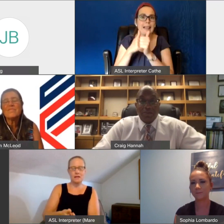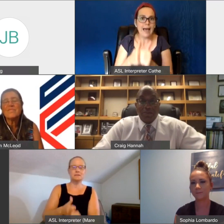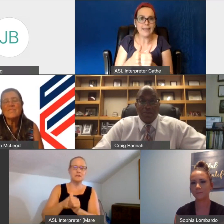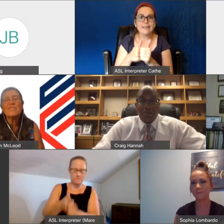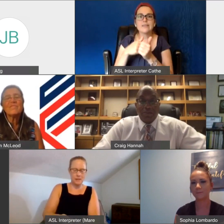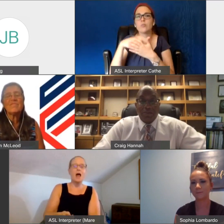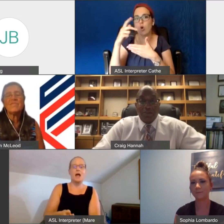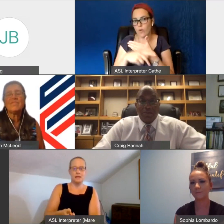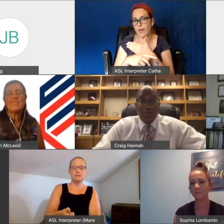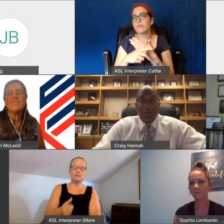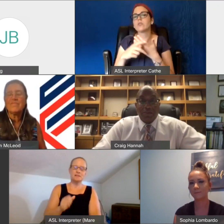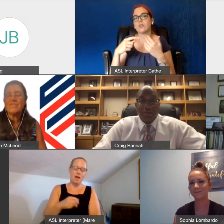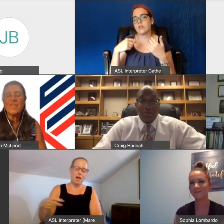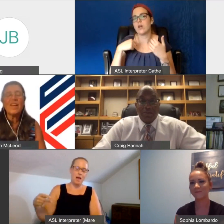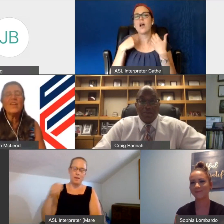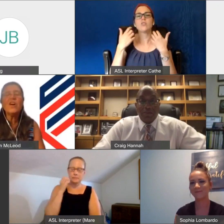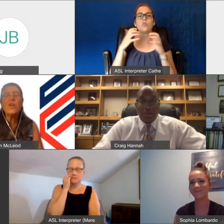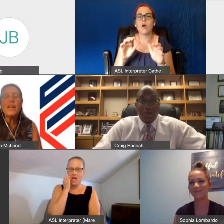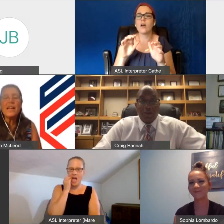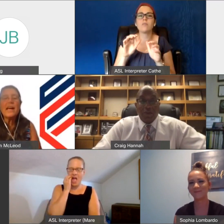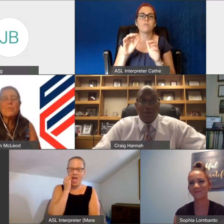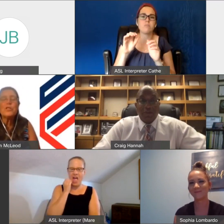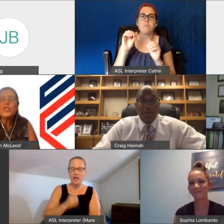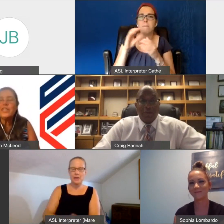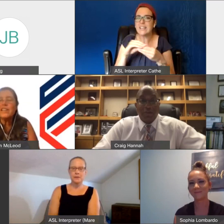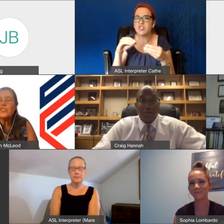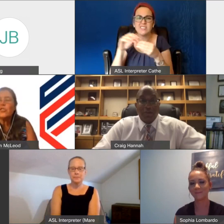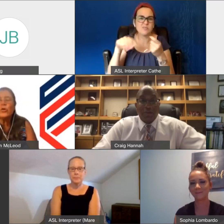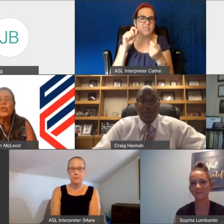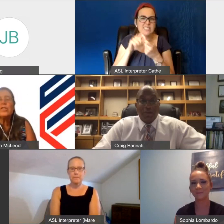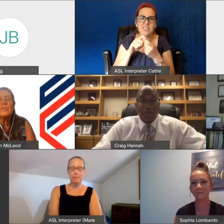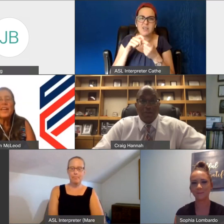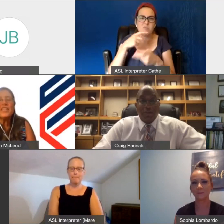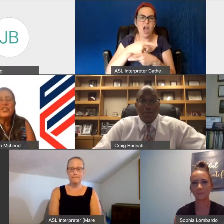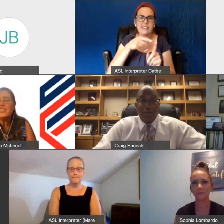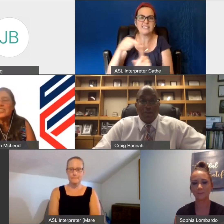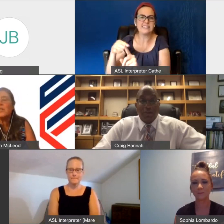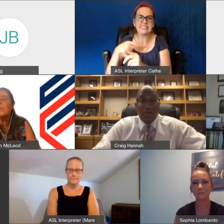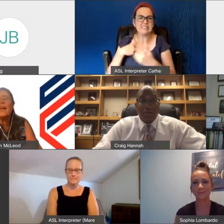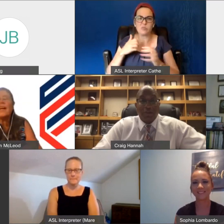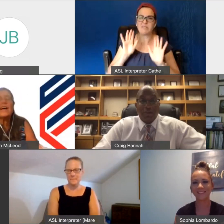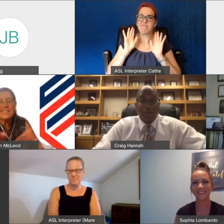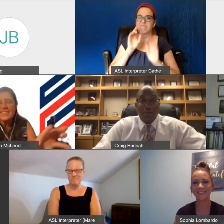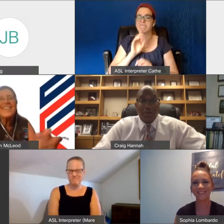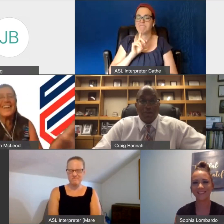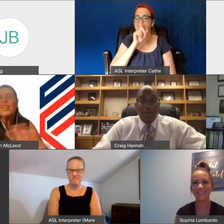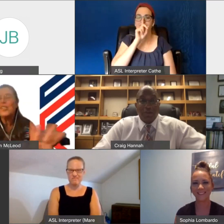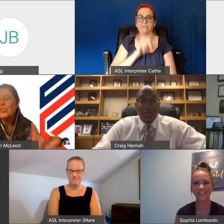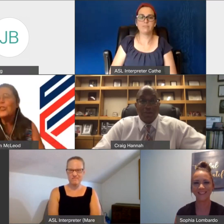a product in this context. No, and I appreciate it. So Google medication is just in compliance,